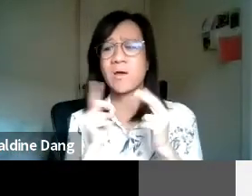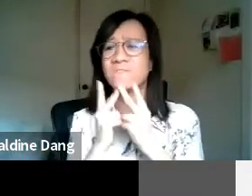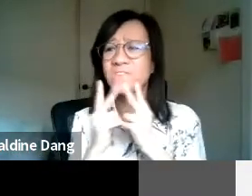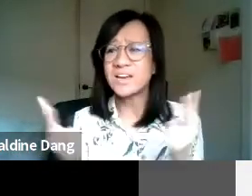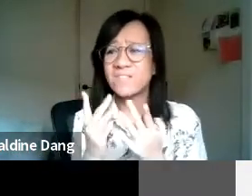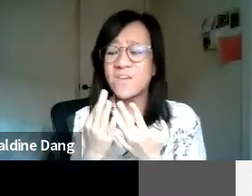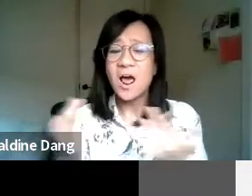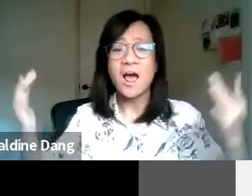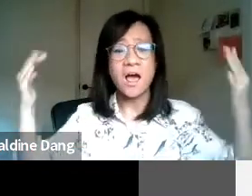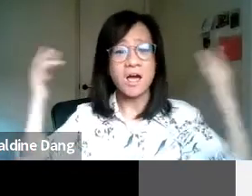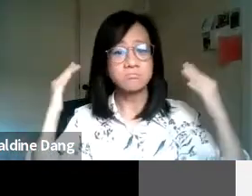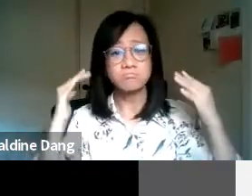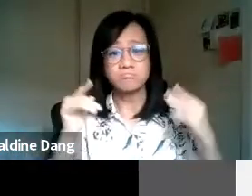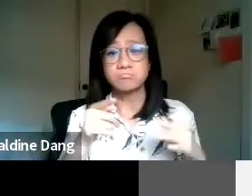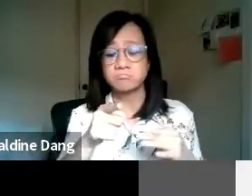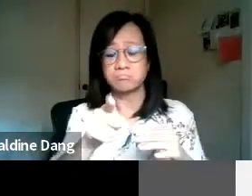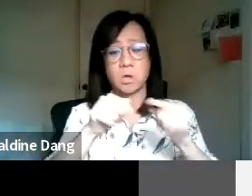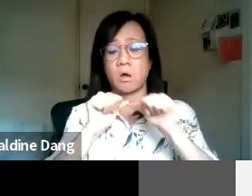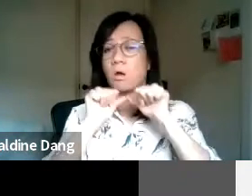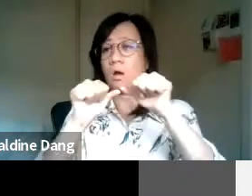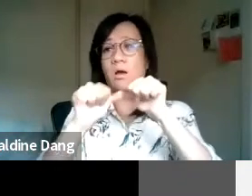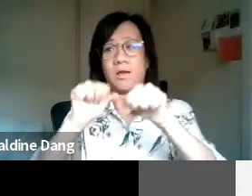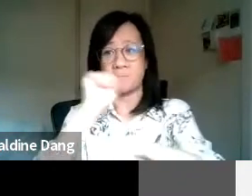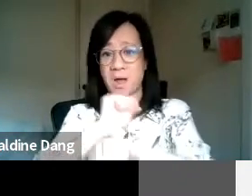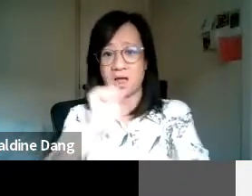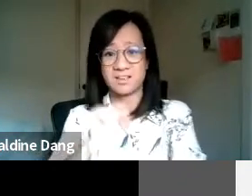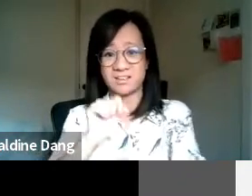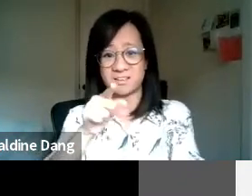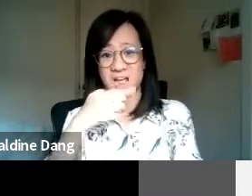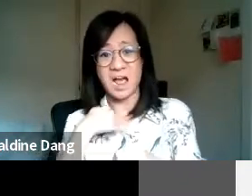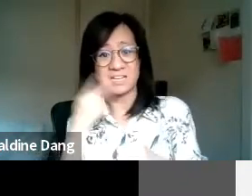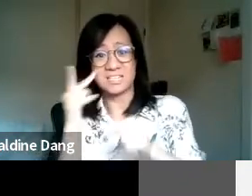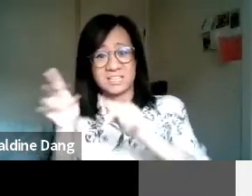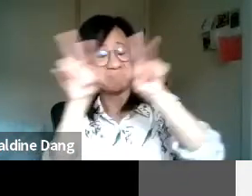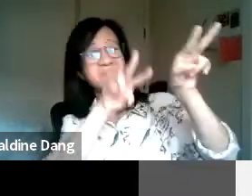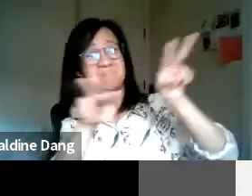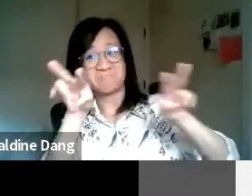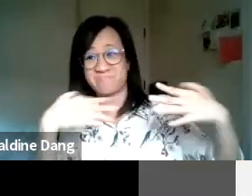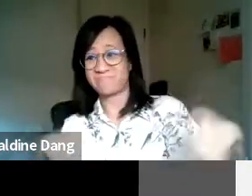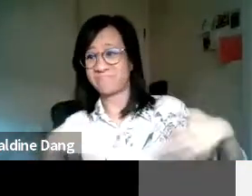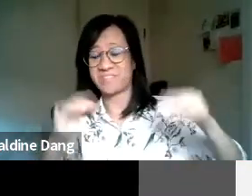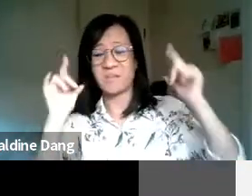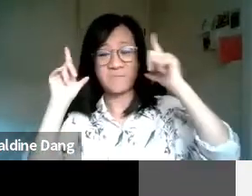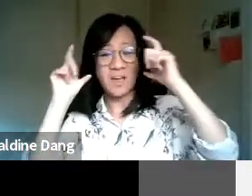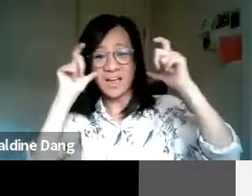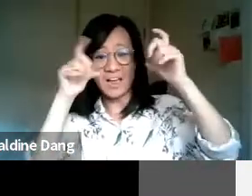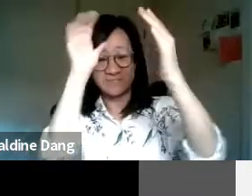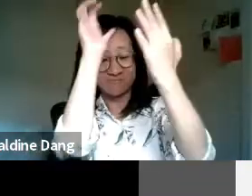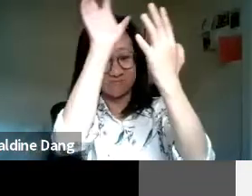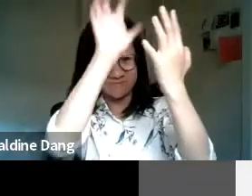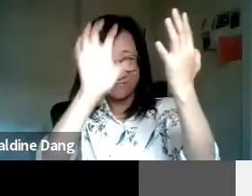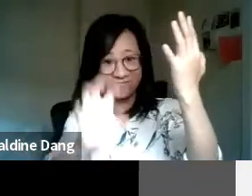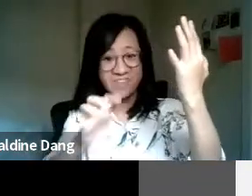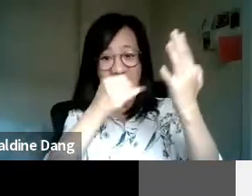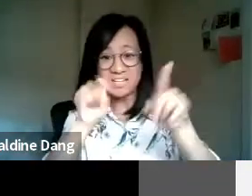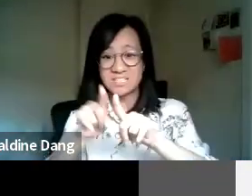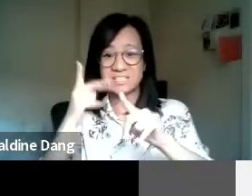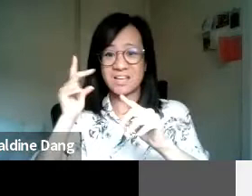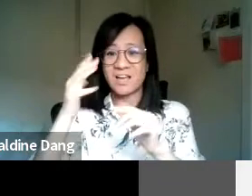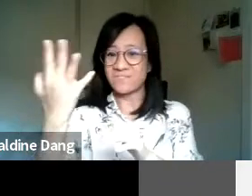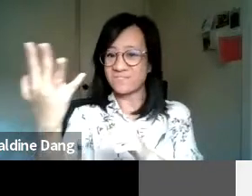them and they were so friendly, and I loved working with them and going around and touring.